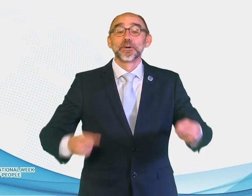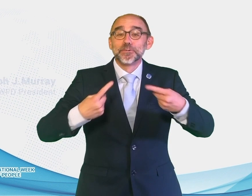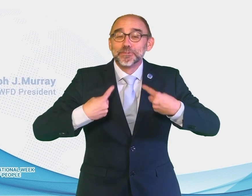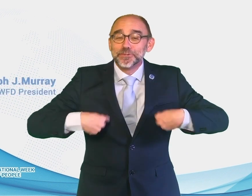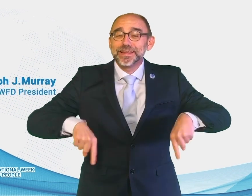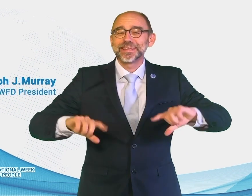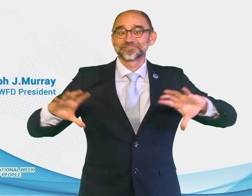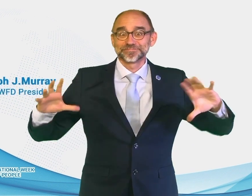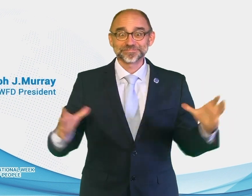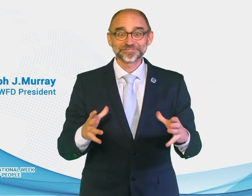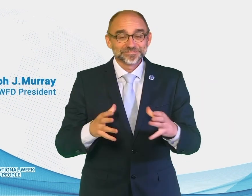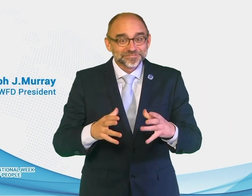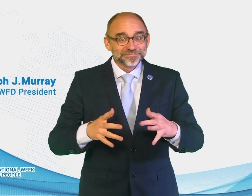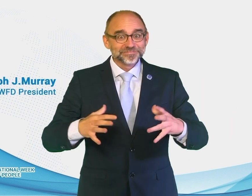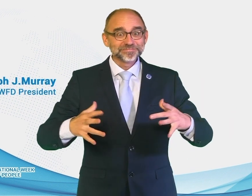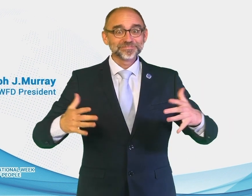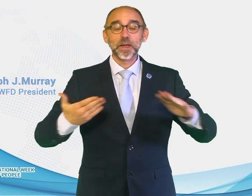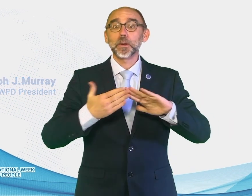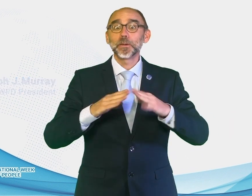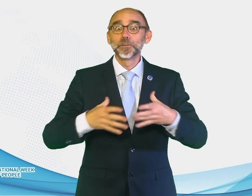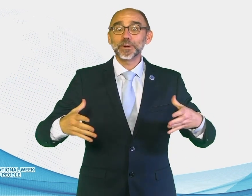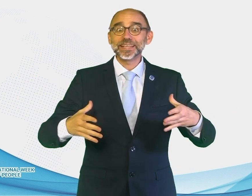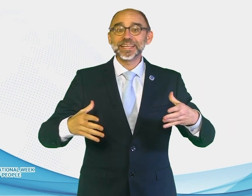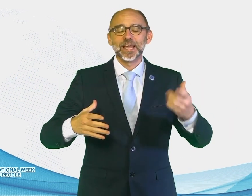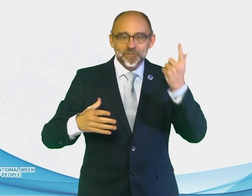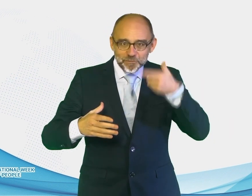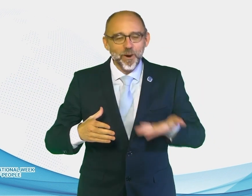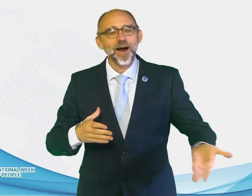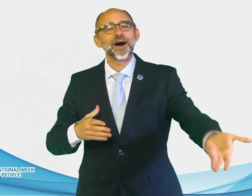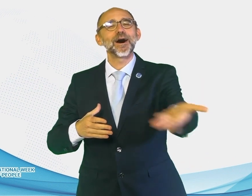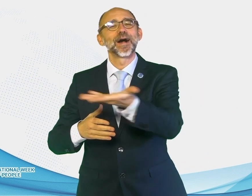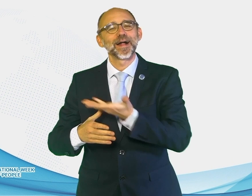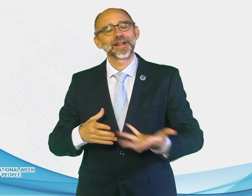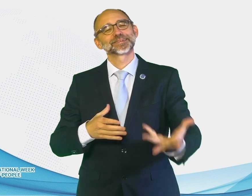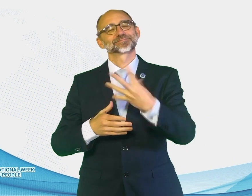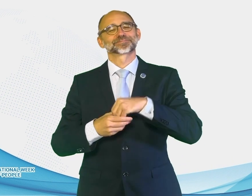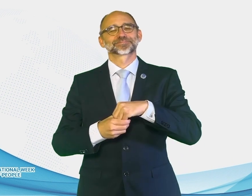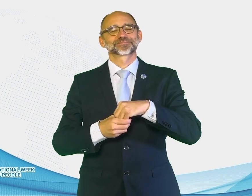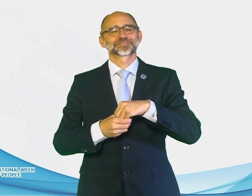Building Inclusive Communities for All